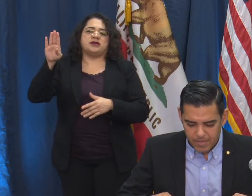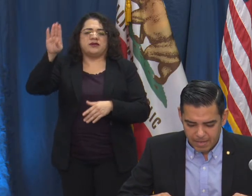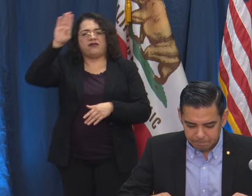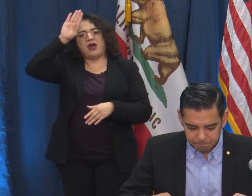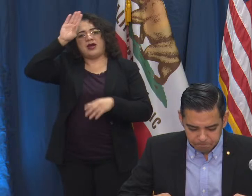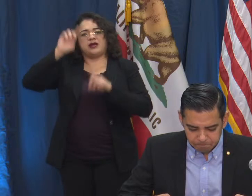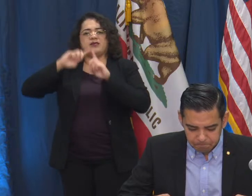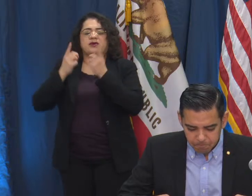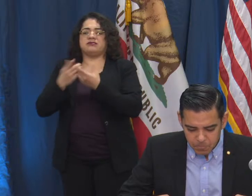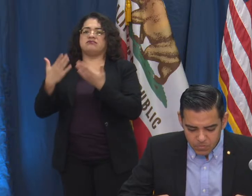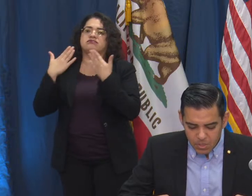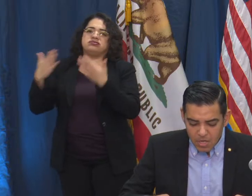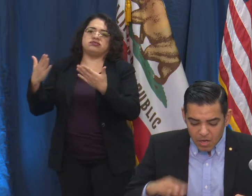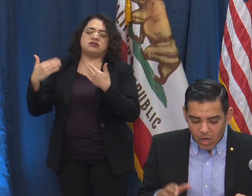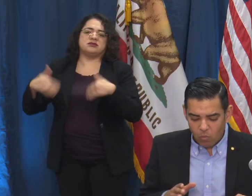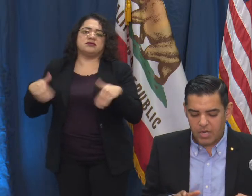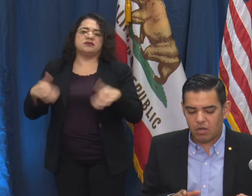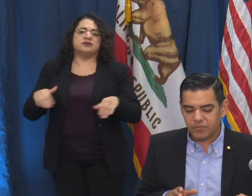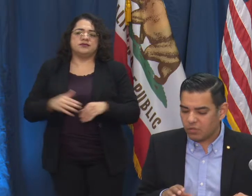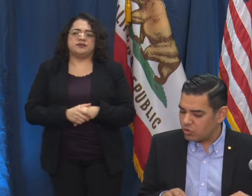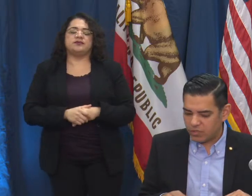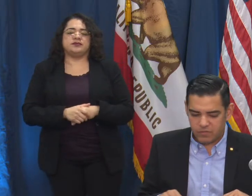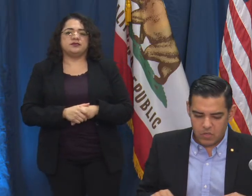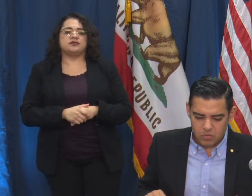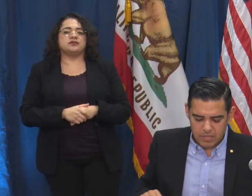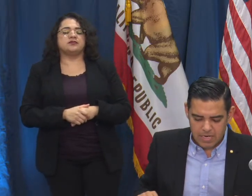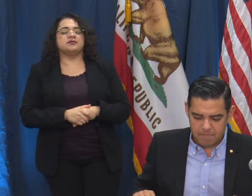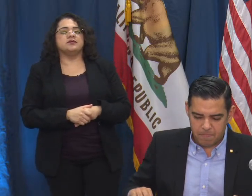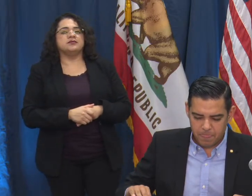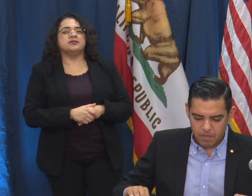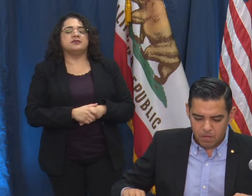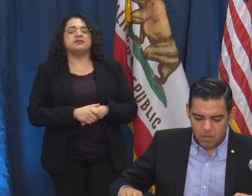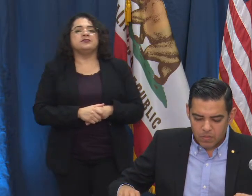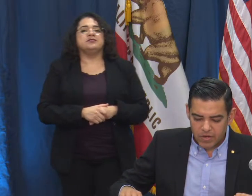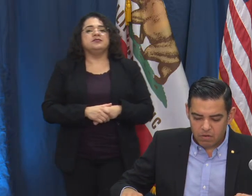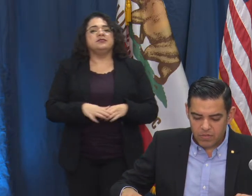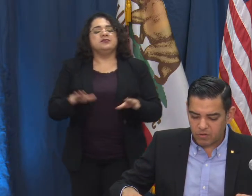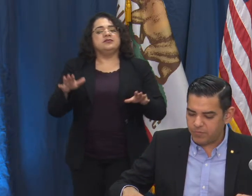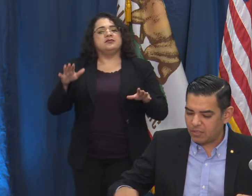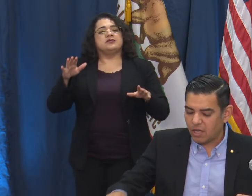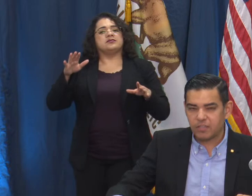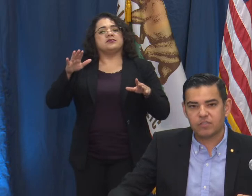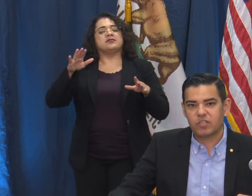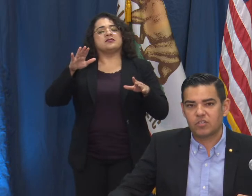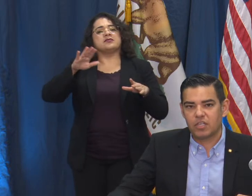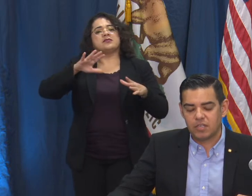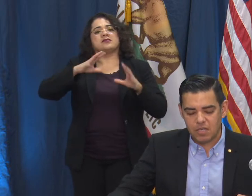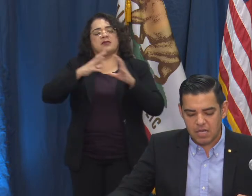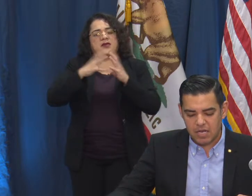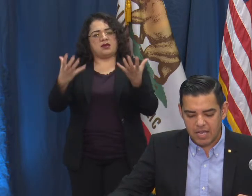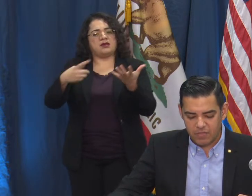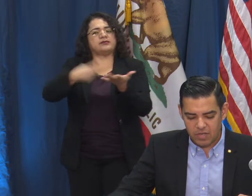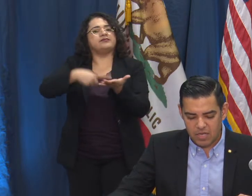that. I want to also just note that there's been a lot of discussion and